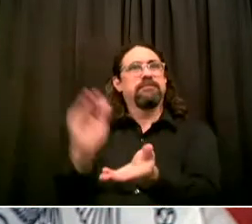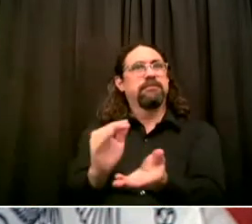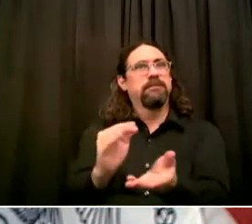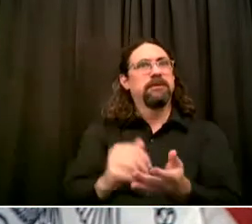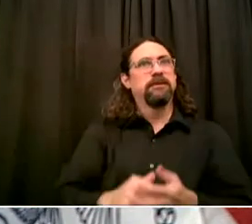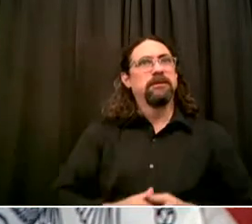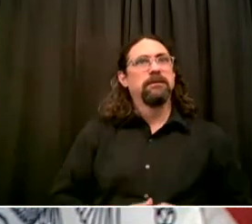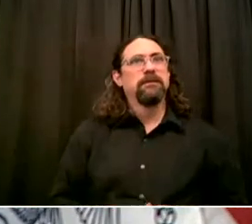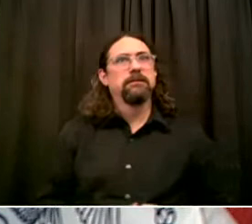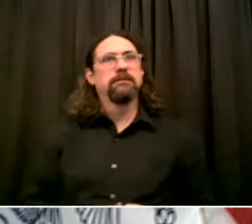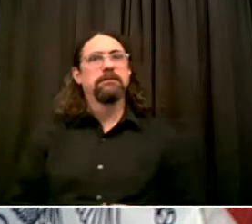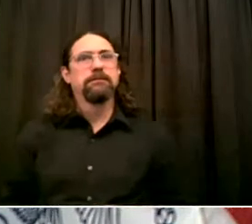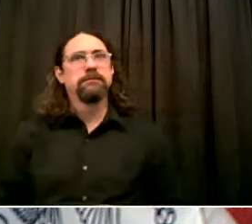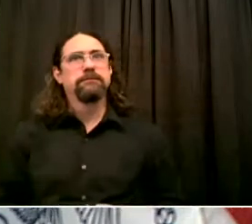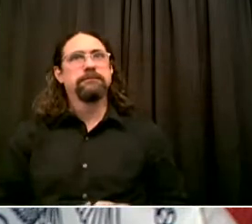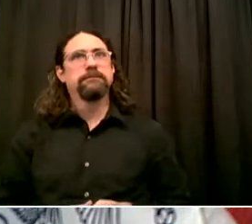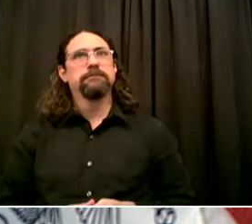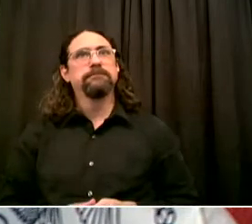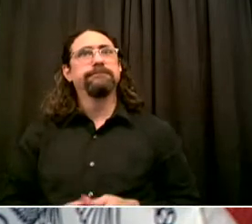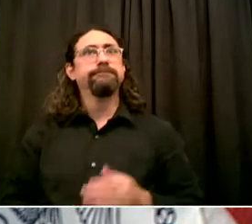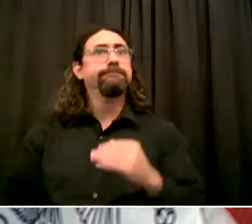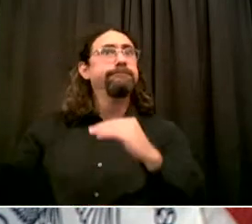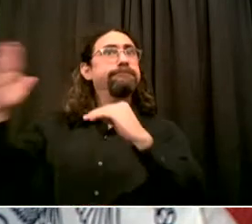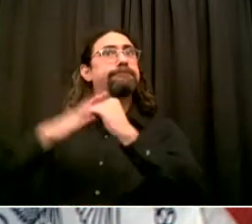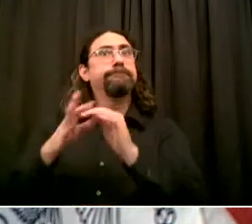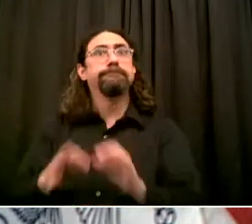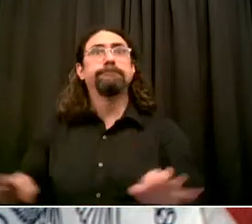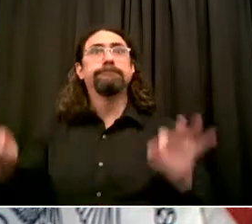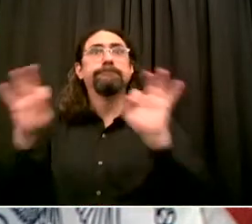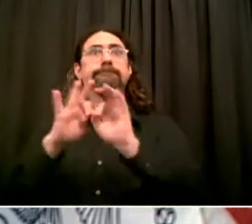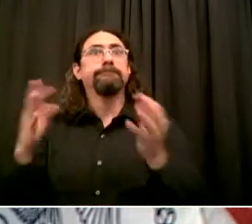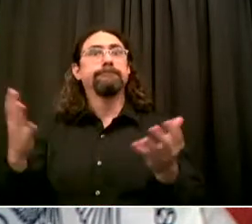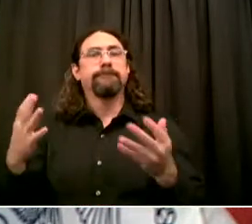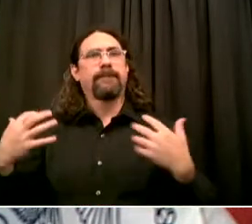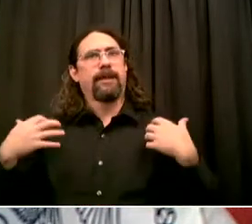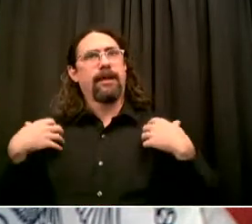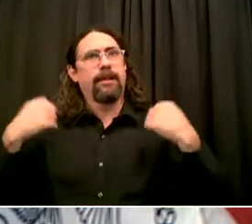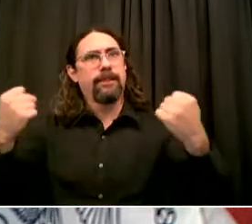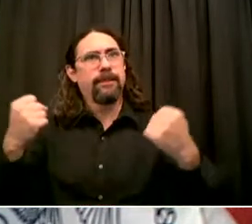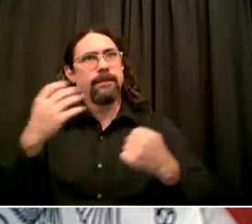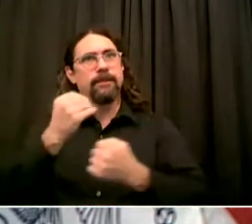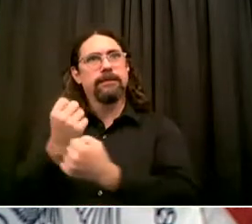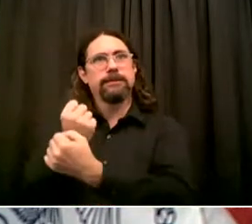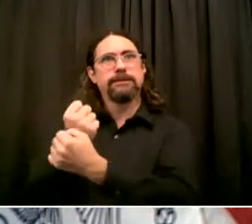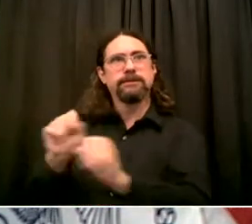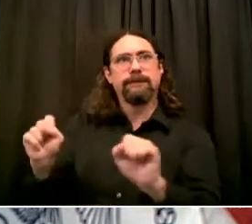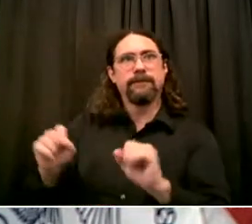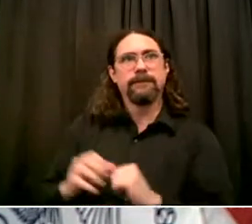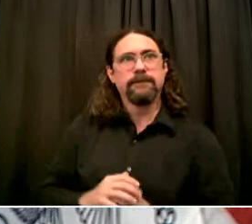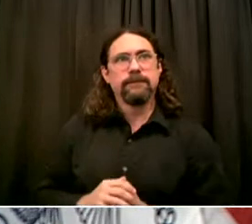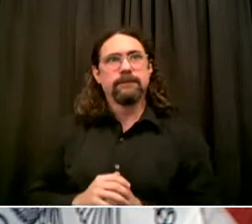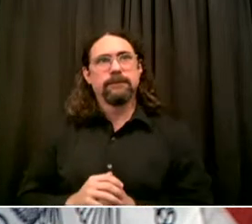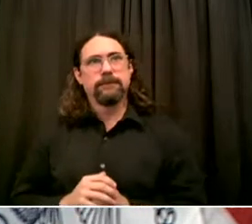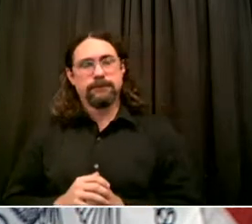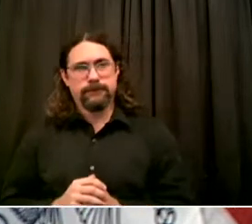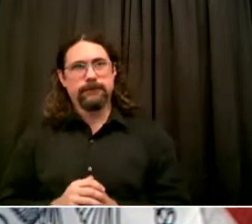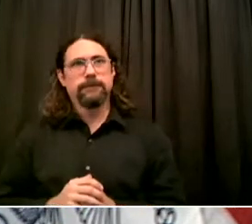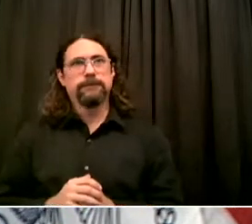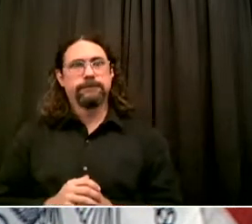ALL RIGHT. NOW, TALK ABOUT OUR HEALTH AND SAFETY. WE HAVE ANOTHER CHALLENGE. WE FOCUSED CONSTANTLY ON THE CORONAVIRUS. WE CAN'T TAKE